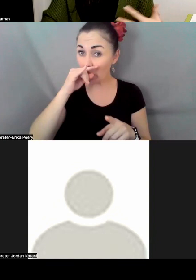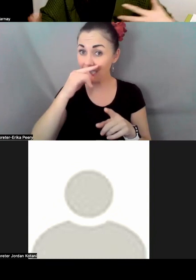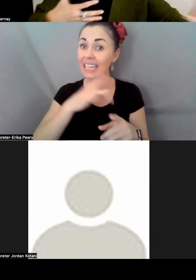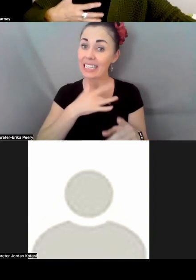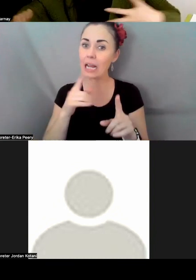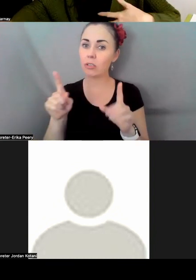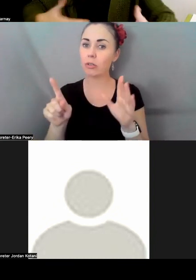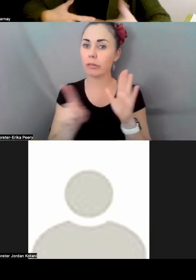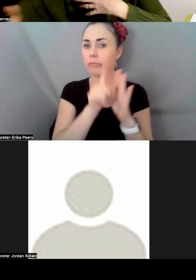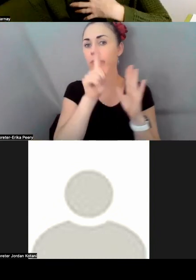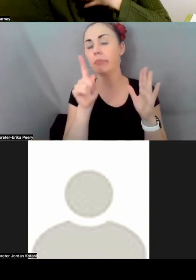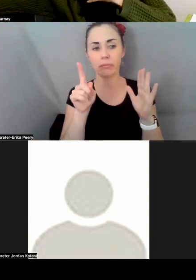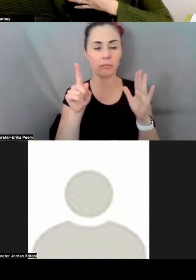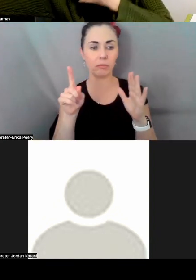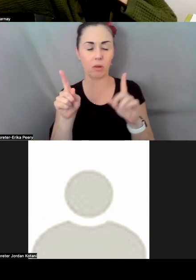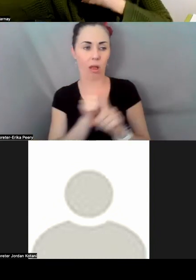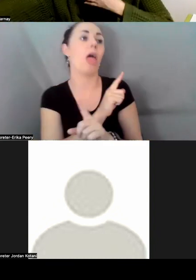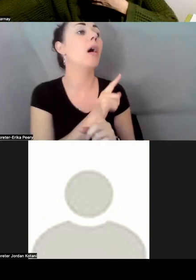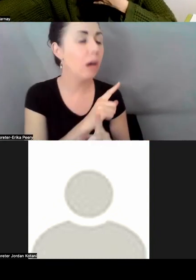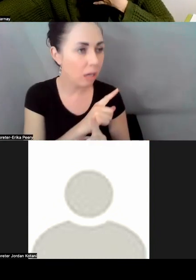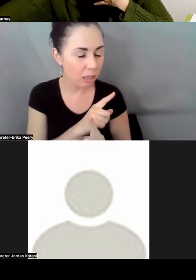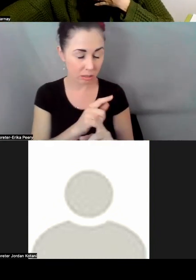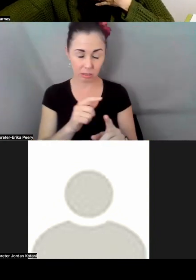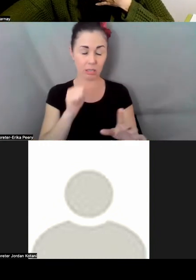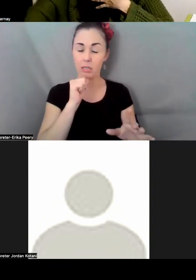They misjudge their spacial awareness, distance between themselves and other things.